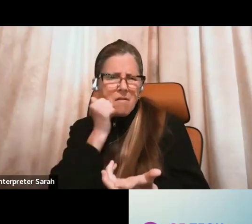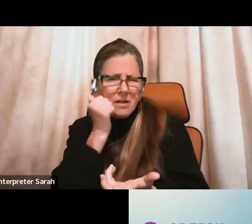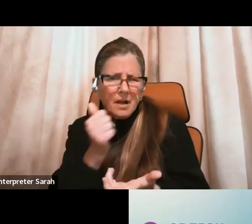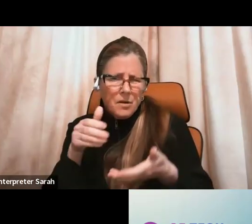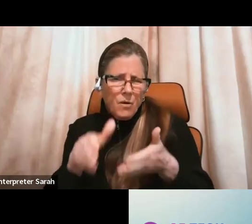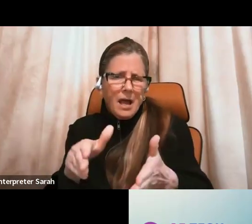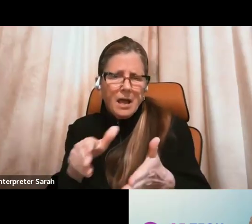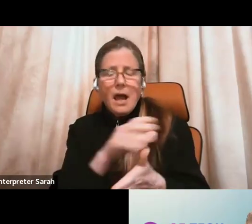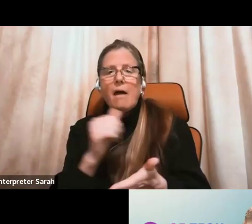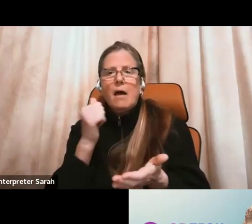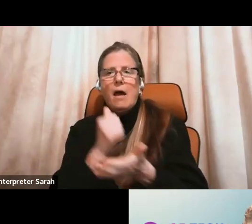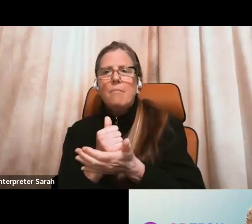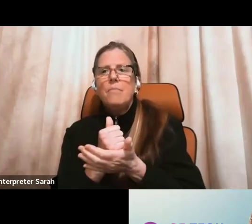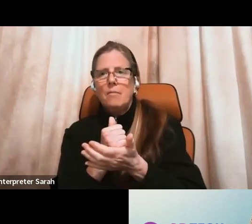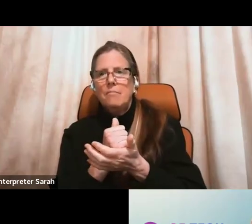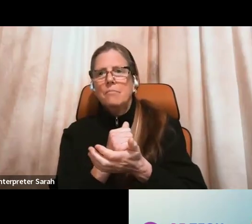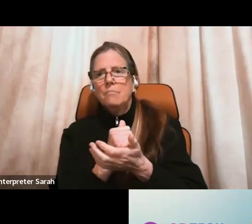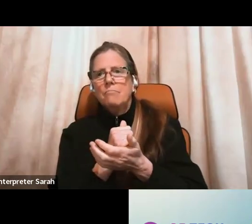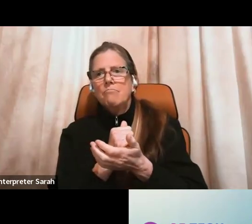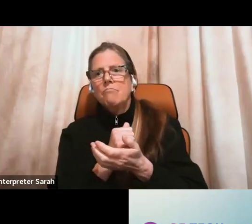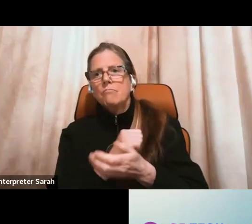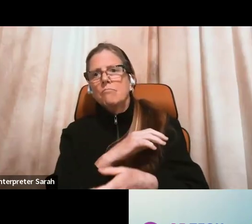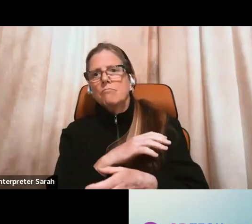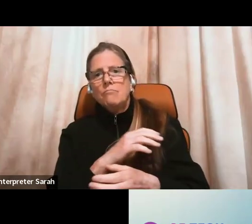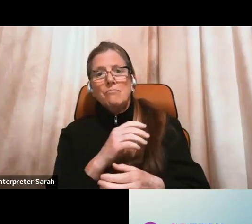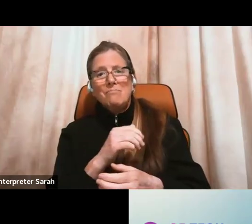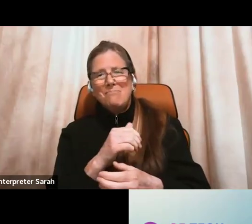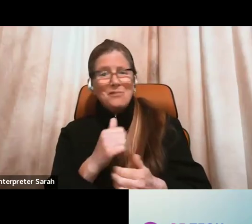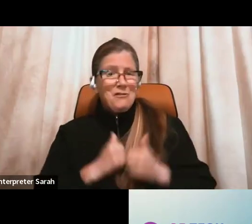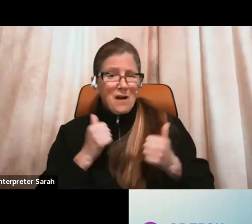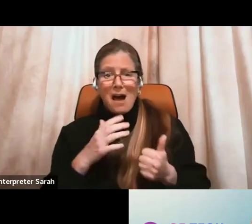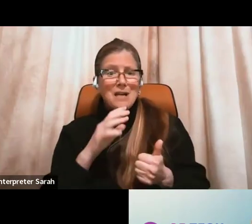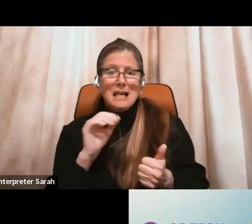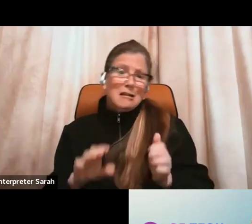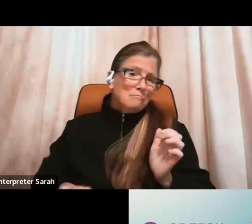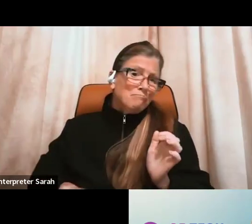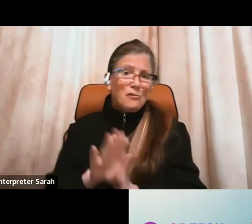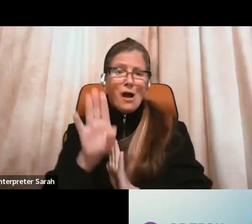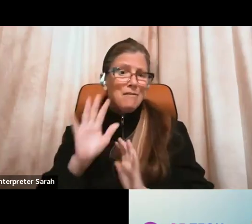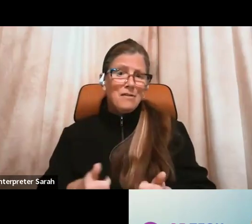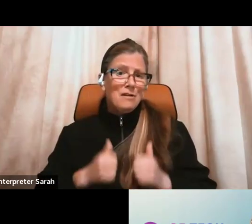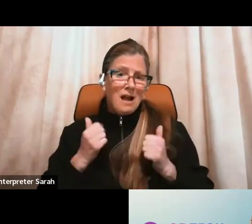help them engage in surviving and thriving in their lives and in their communities.